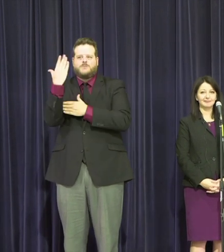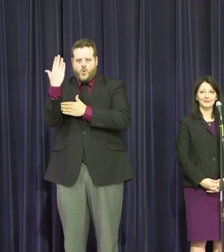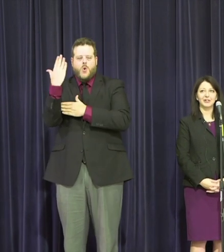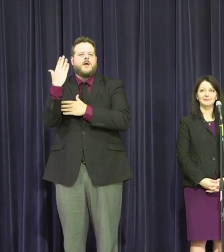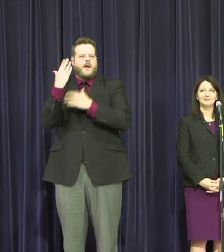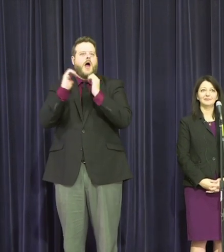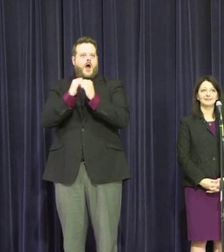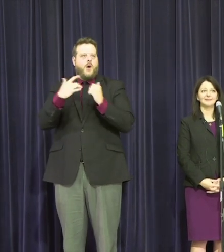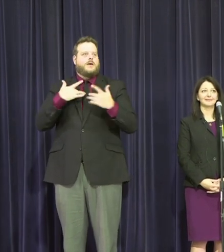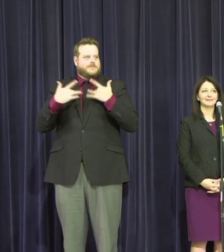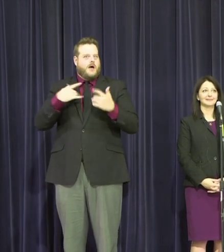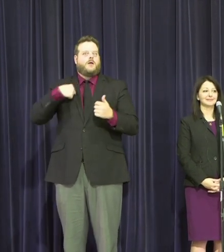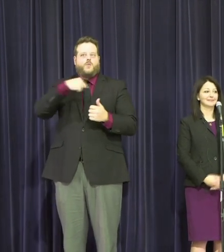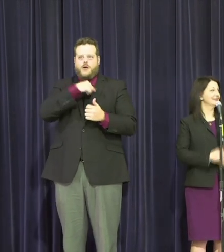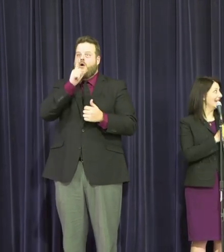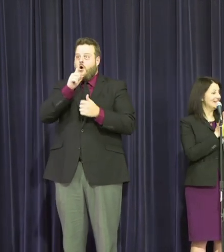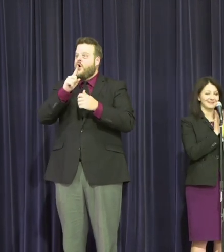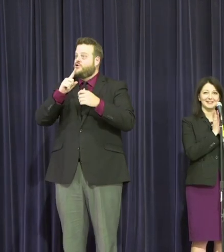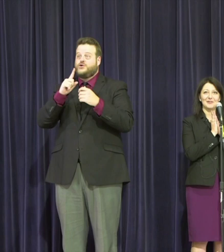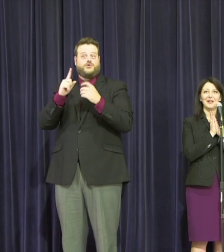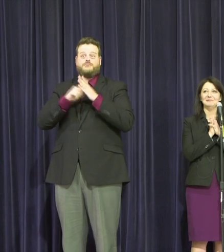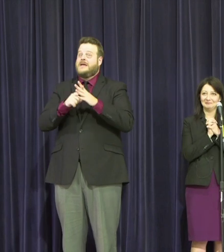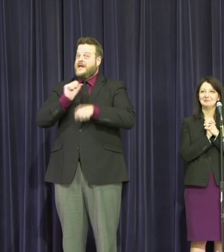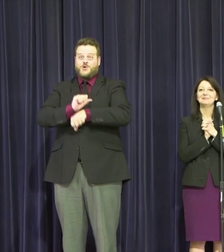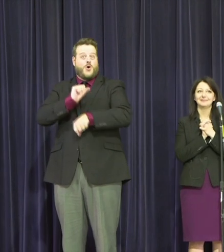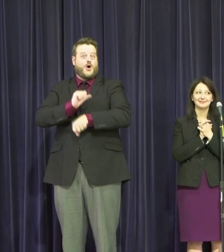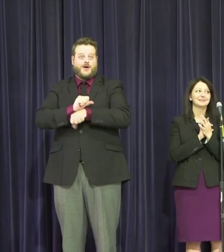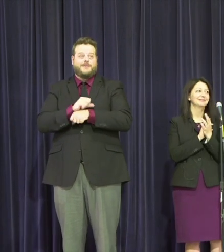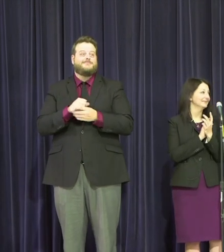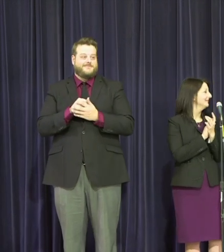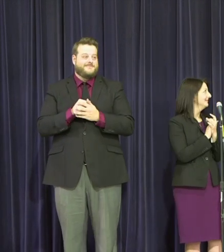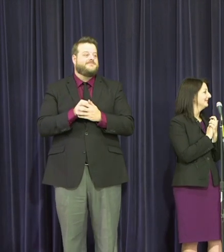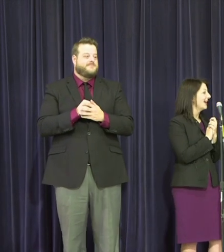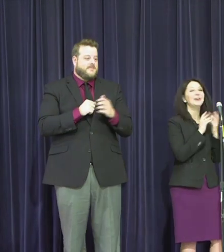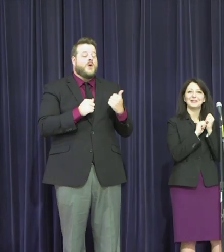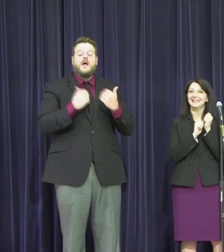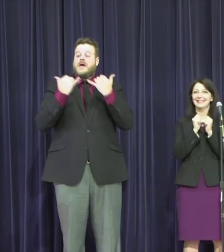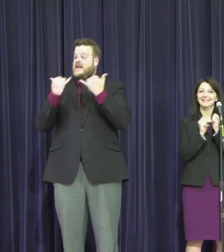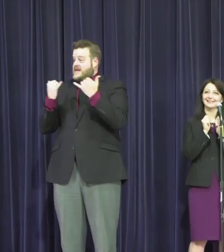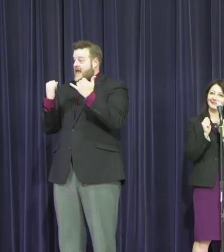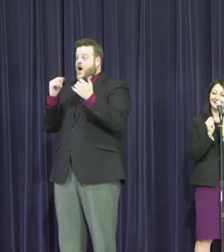excited we are to get to work. We are moving into the lightning round.